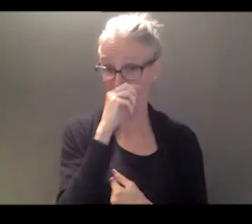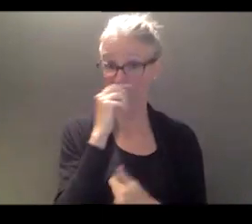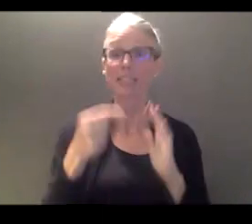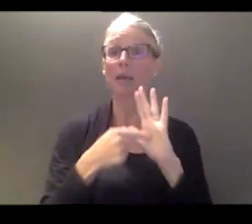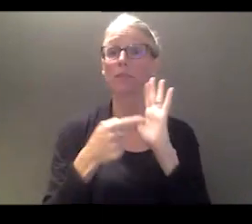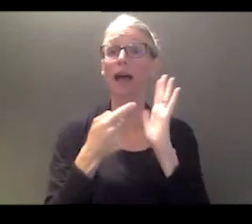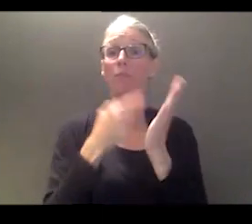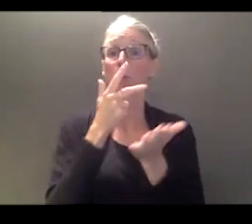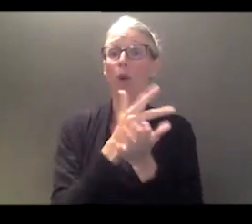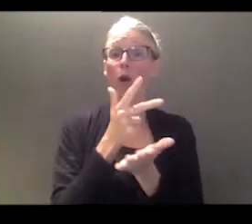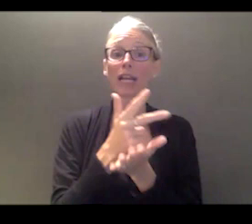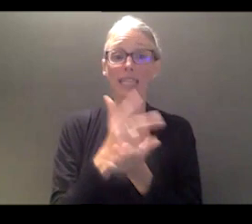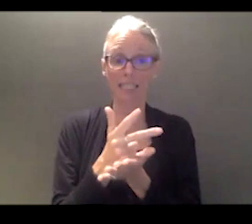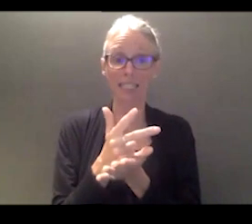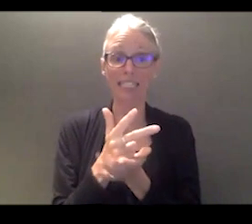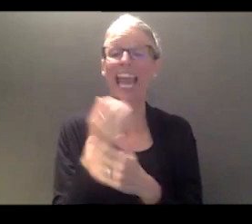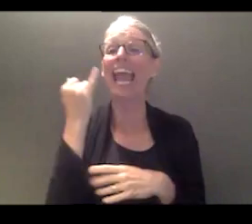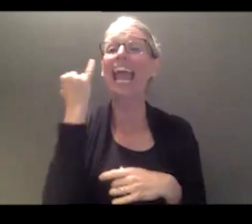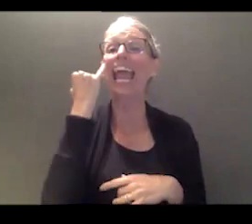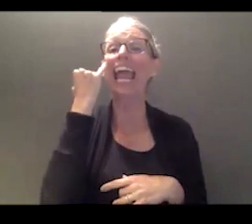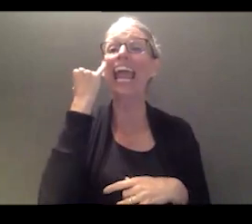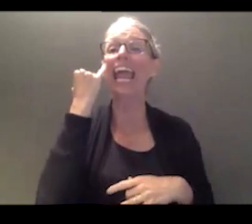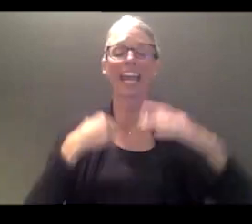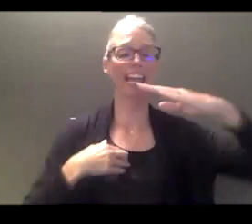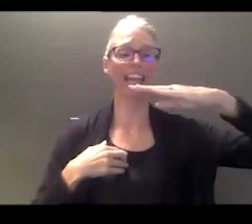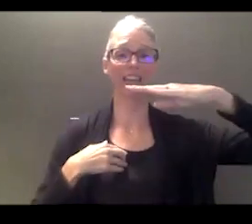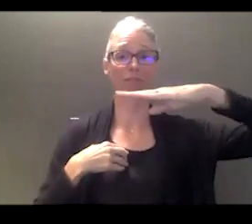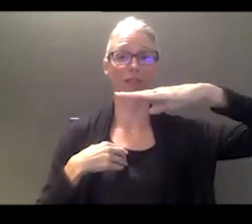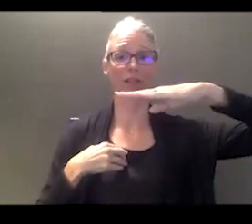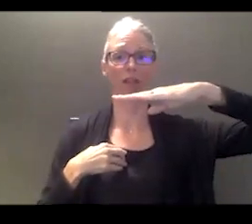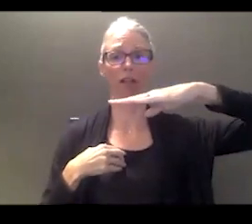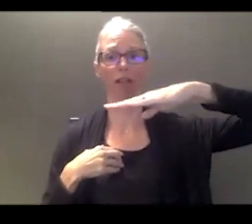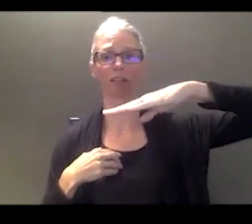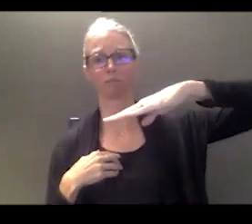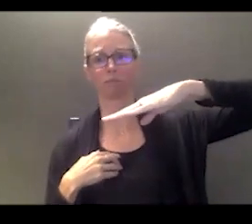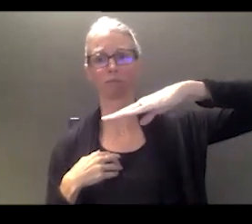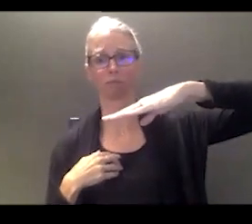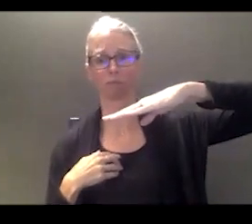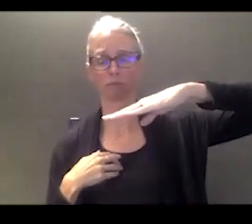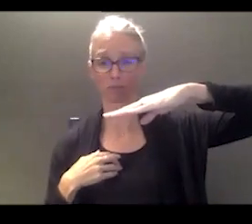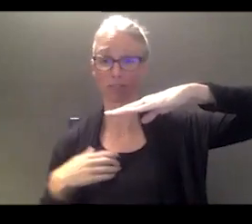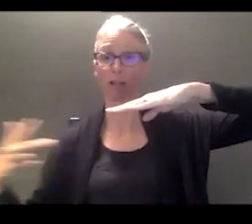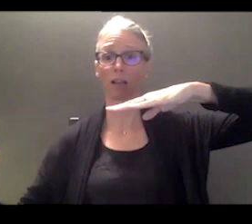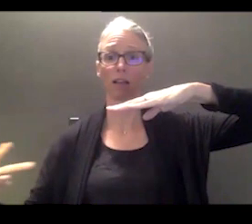If there is a little bit of a hill, depend whichever slap. That can make it easier or harder to get in out of the car.